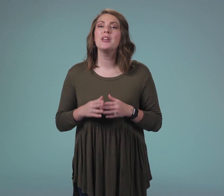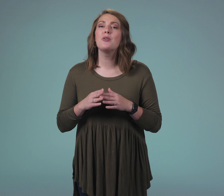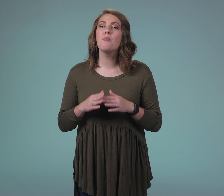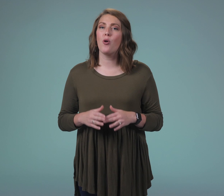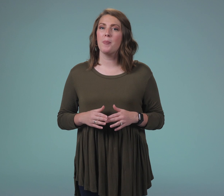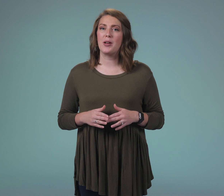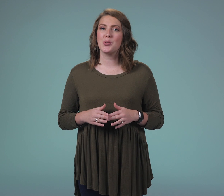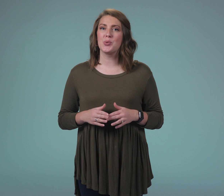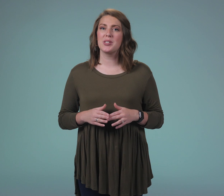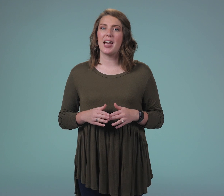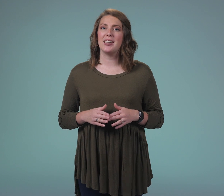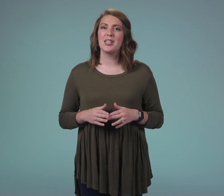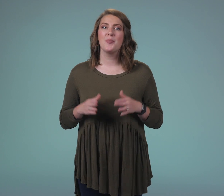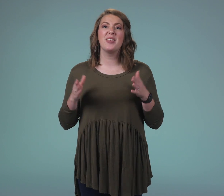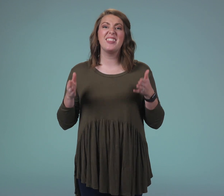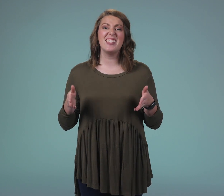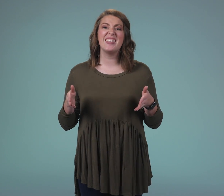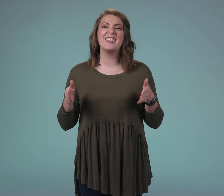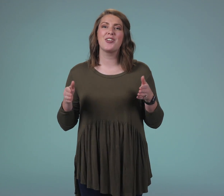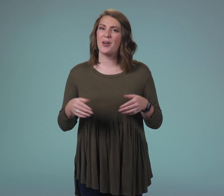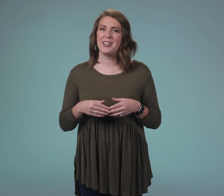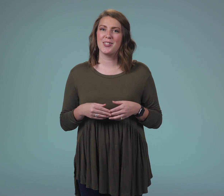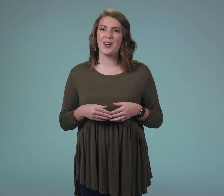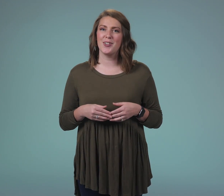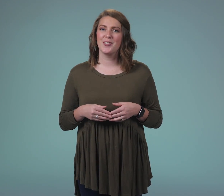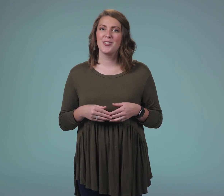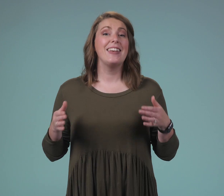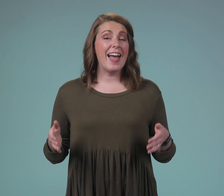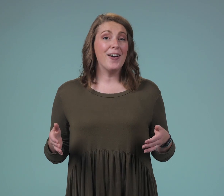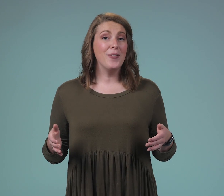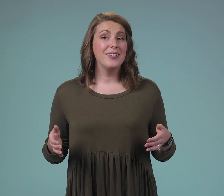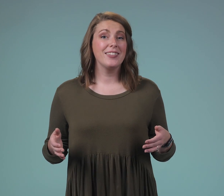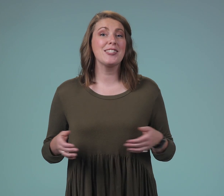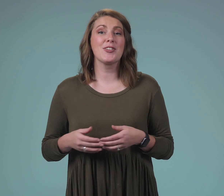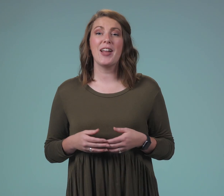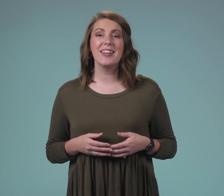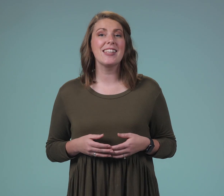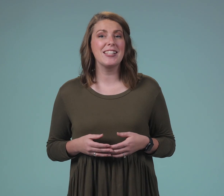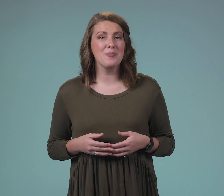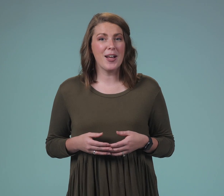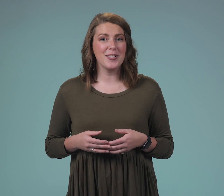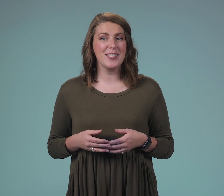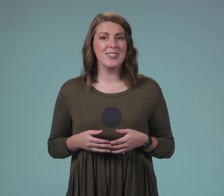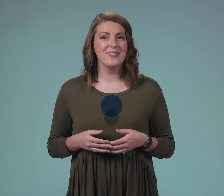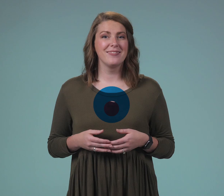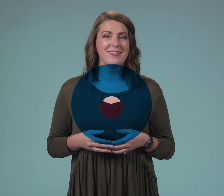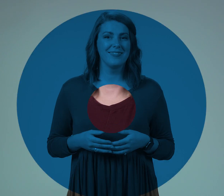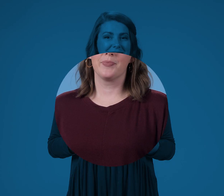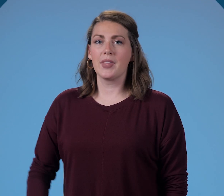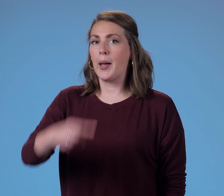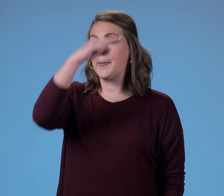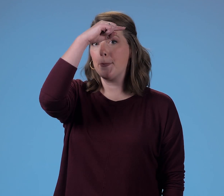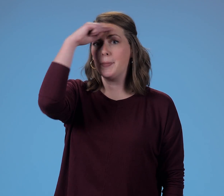even more about school signs but this is a great start. Now let's learn how to sign some colors.